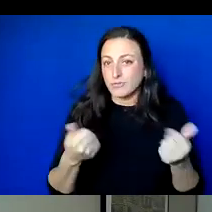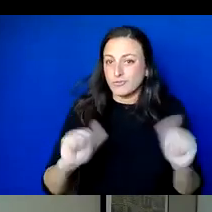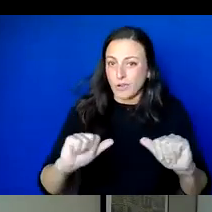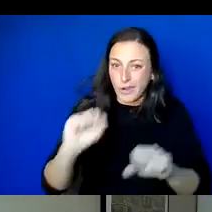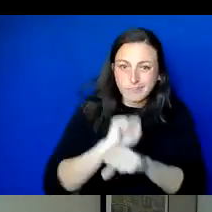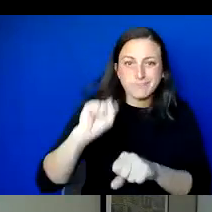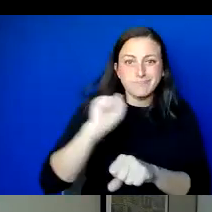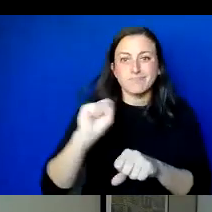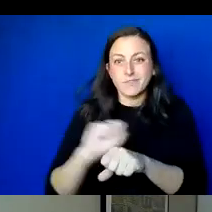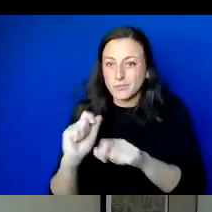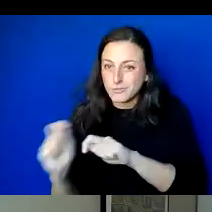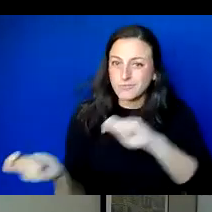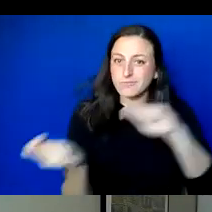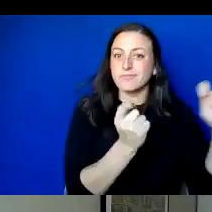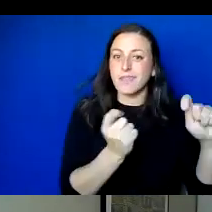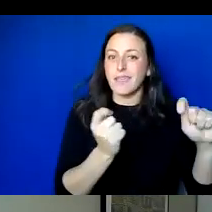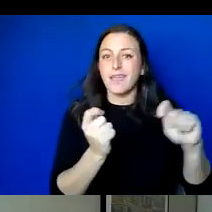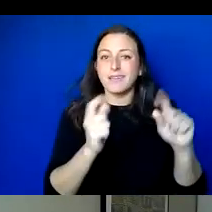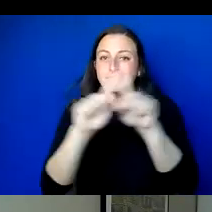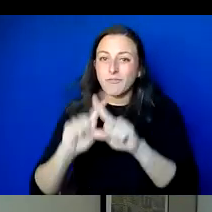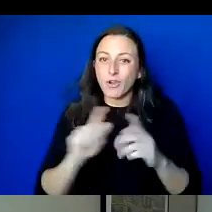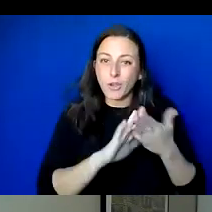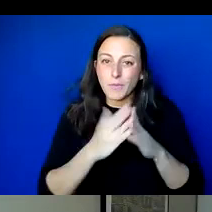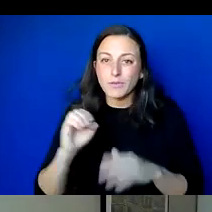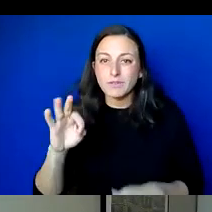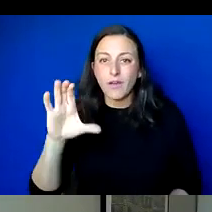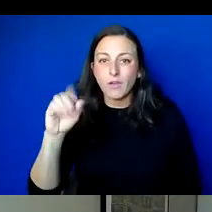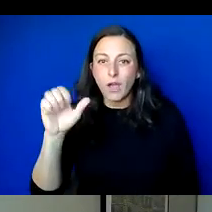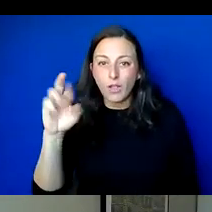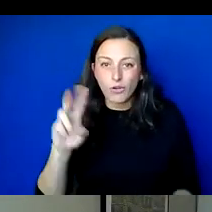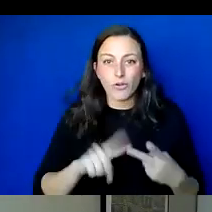communities of color, low-income communities, where they have higher risks of disease,